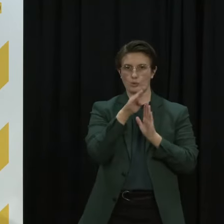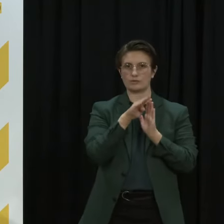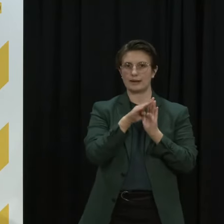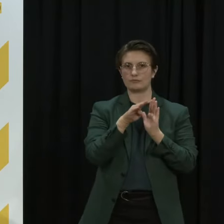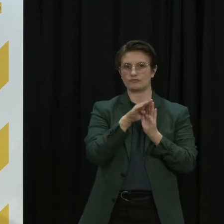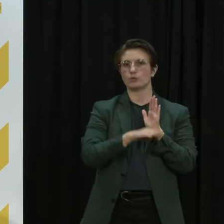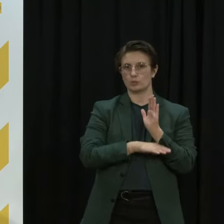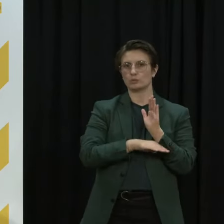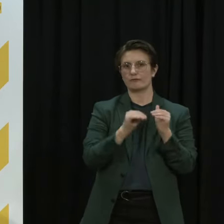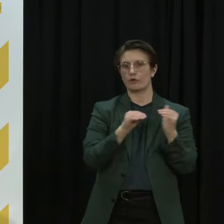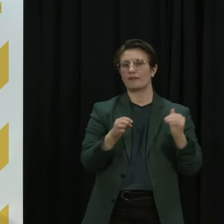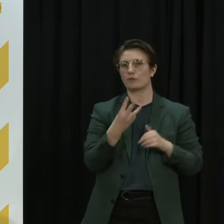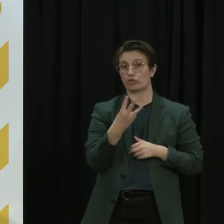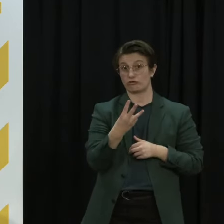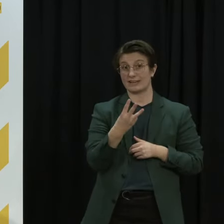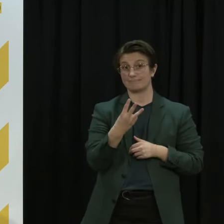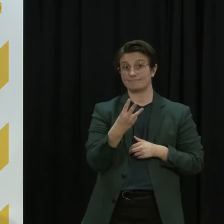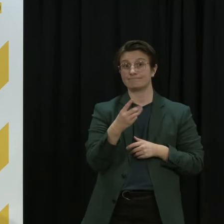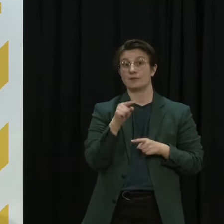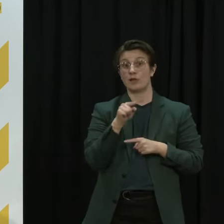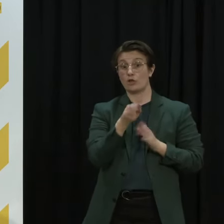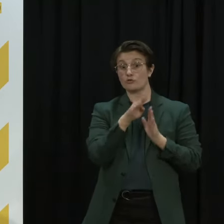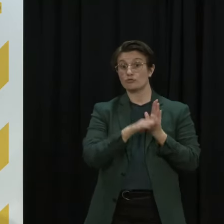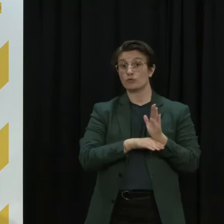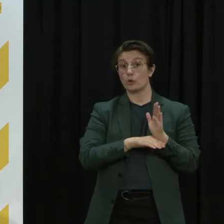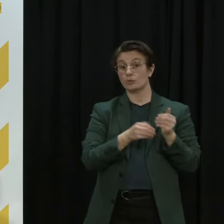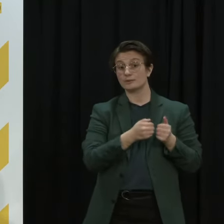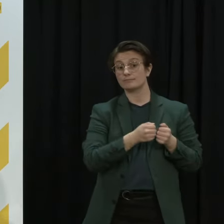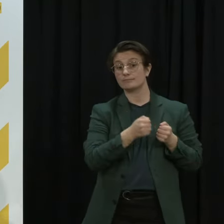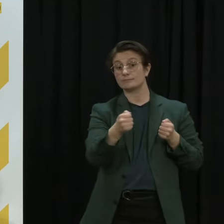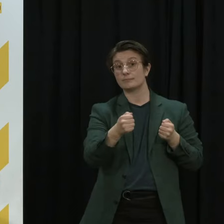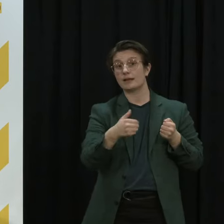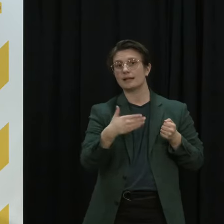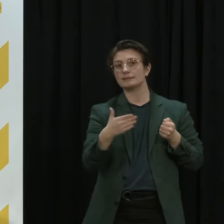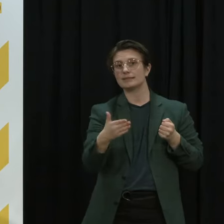It is the conventional level III that everyone is familiar with. The easing of steps in Auckland that we announced this week